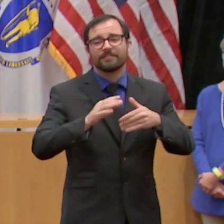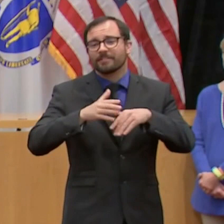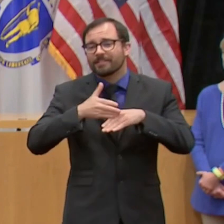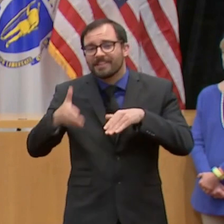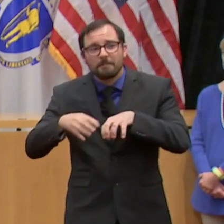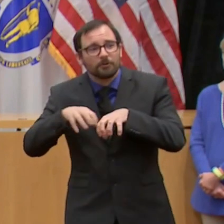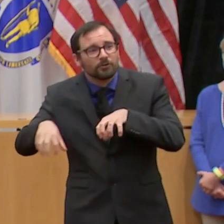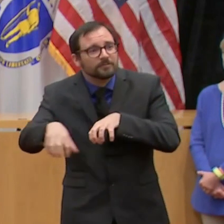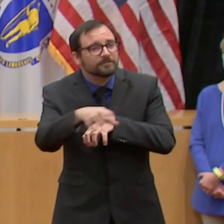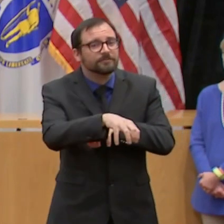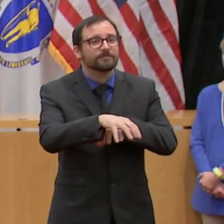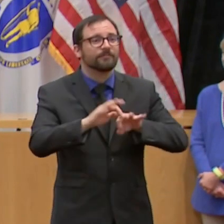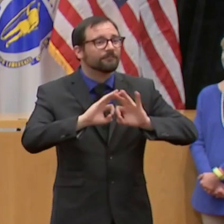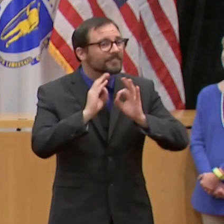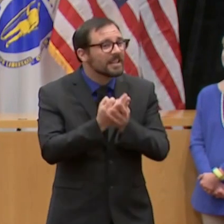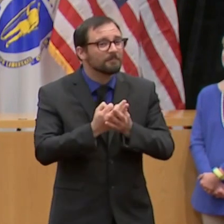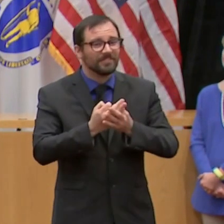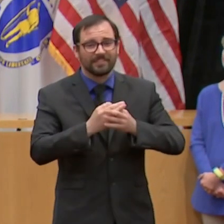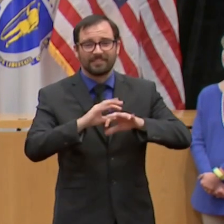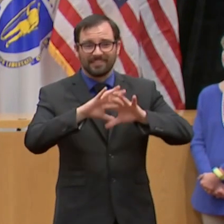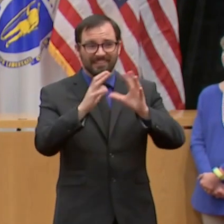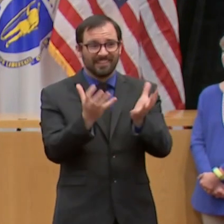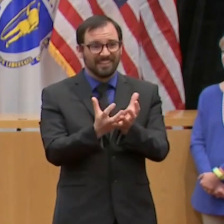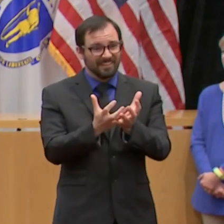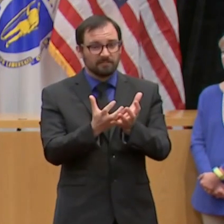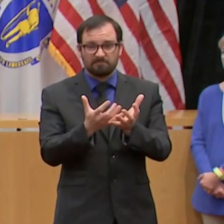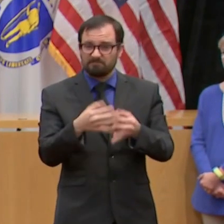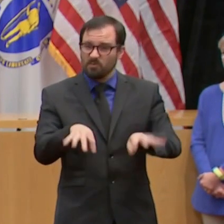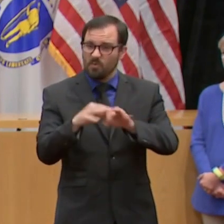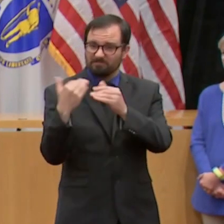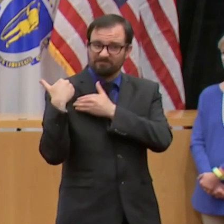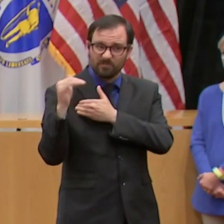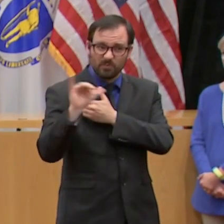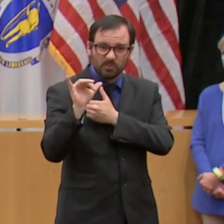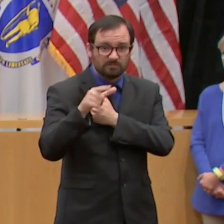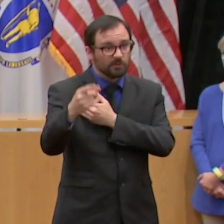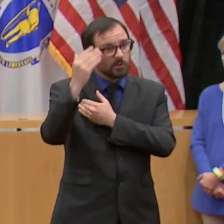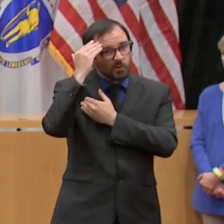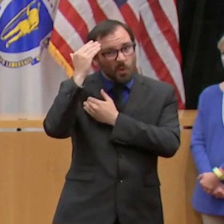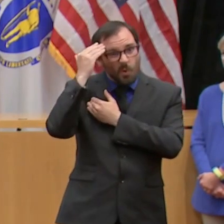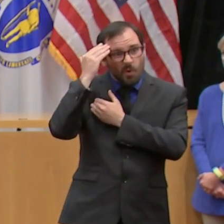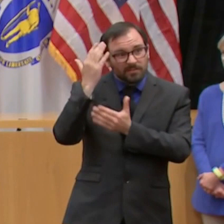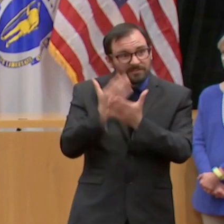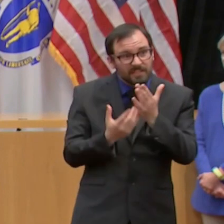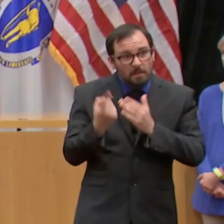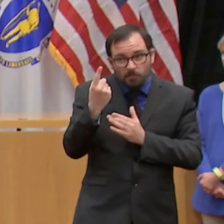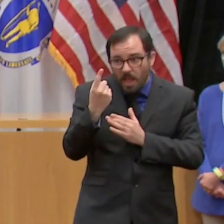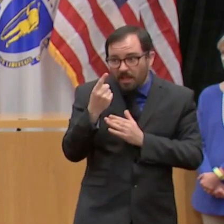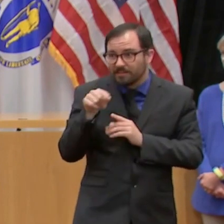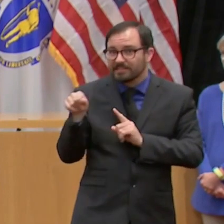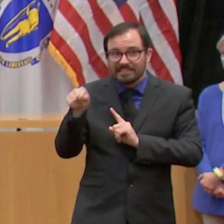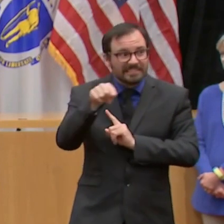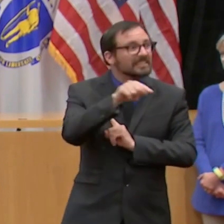FRIENDS, FAMILY MEMBERS, NEIGHBORS AND COWORKERS ALL HAVE A ROLE TO PLAY TOO. YOU CAN MAKE A DIFFERENCE.